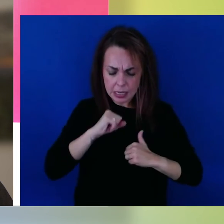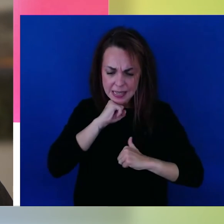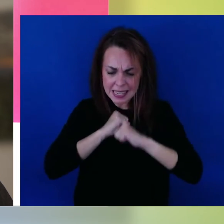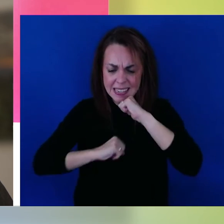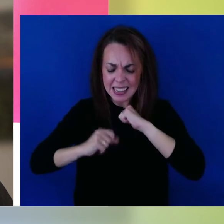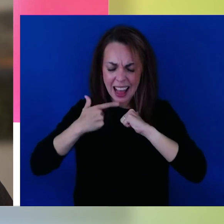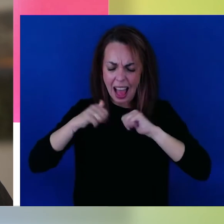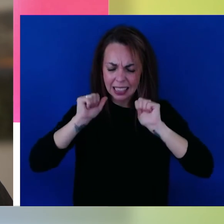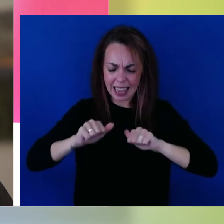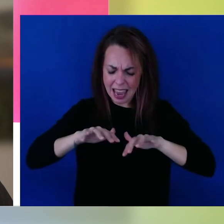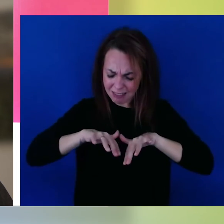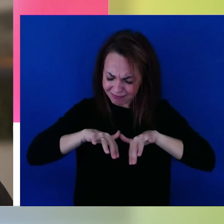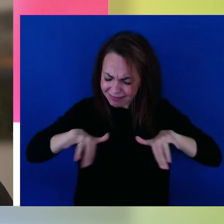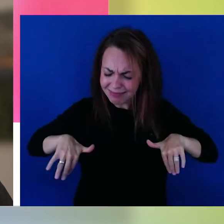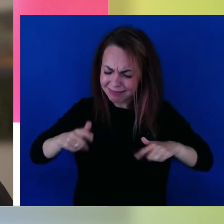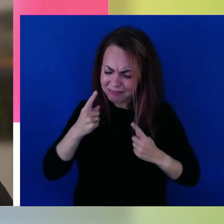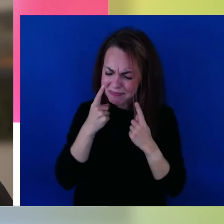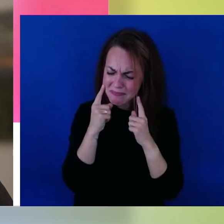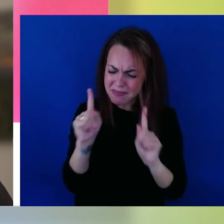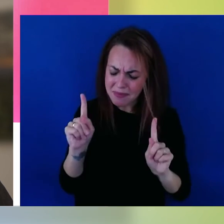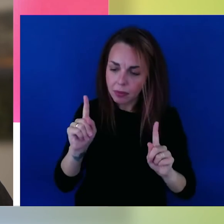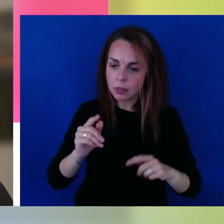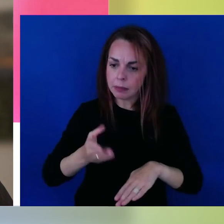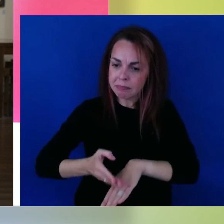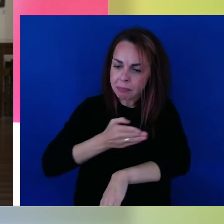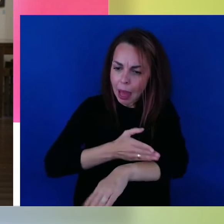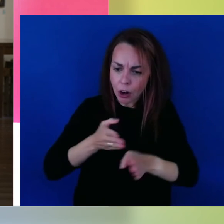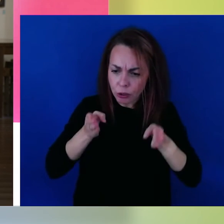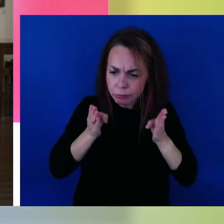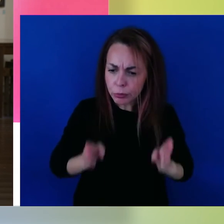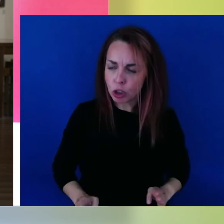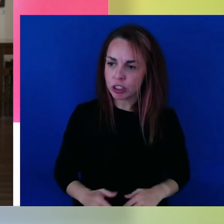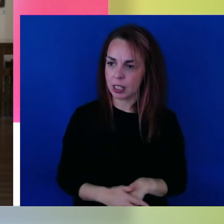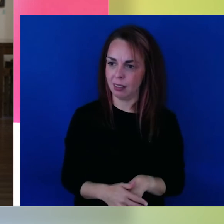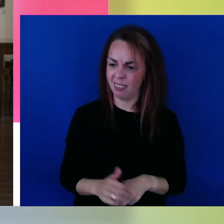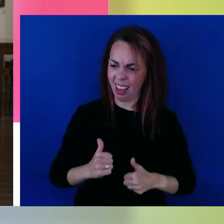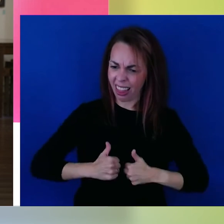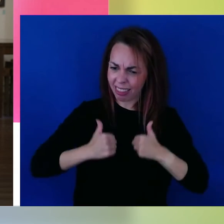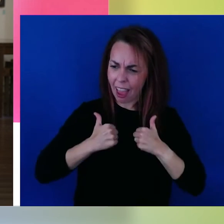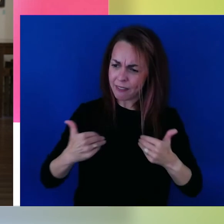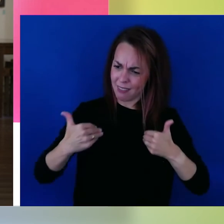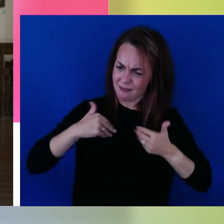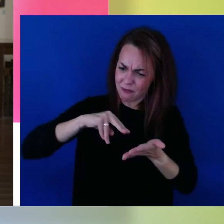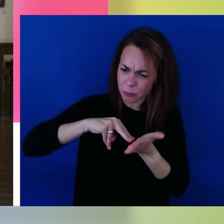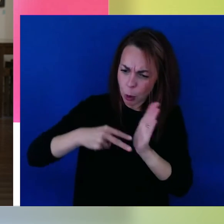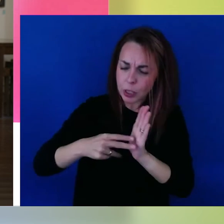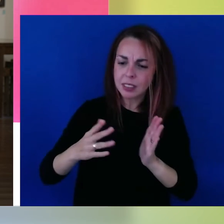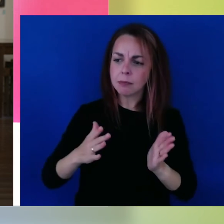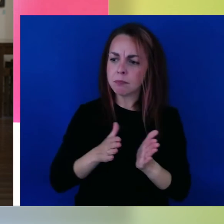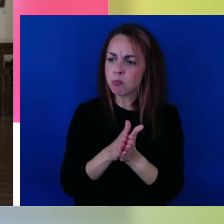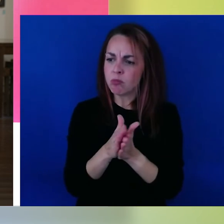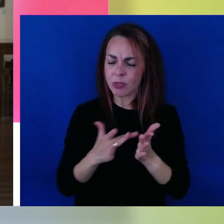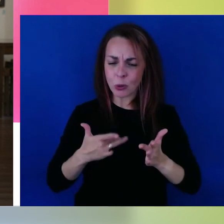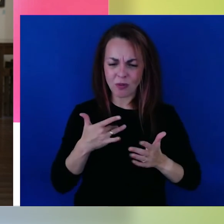to be a better human, live a fruitful life, and you will be motivated to do good and help others.